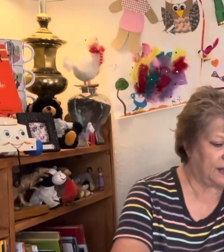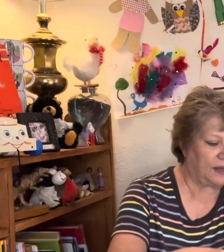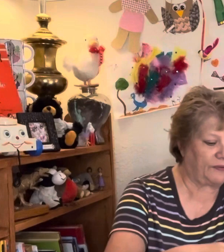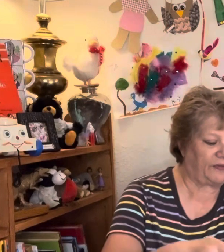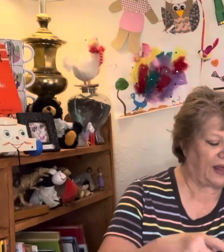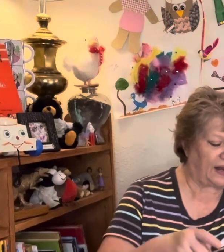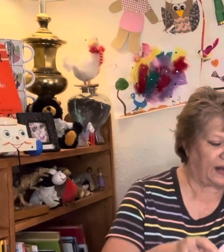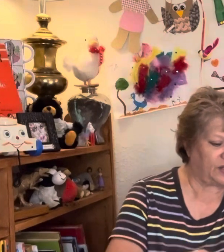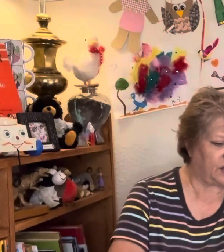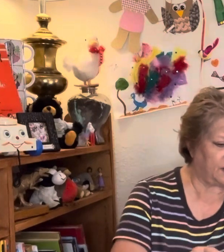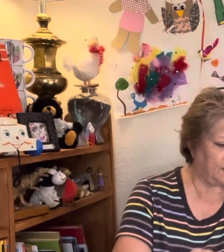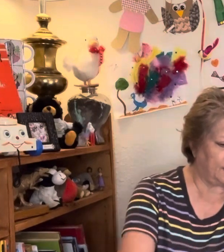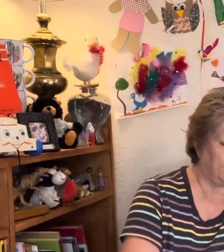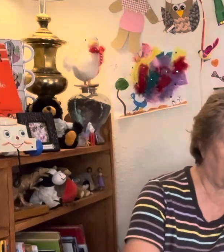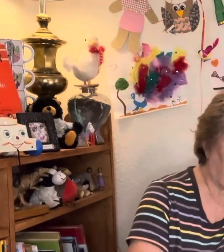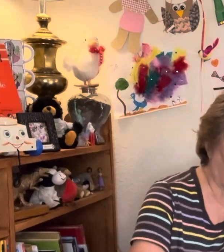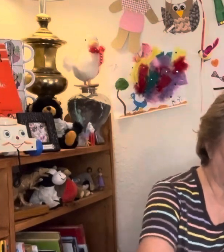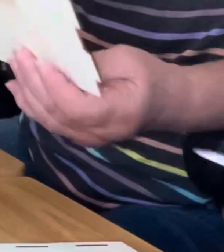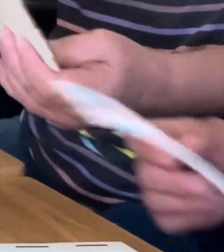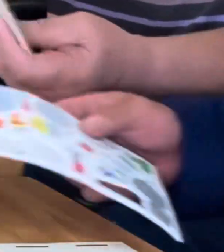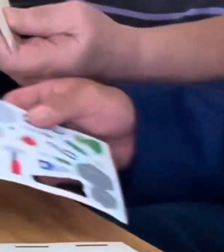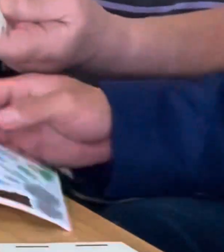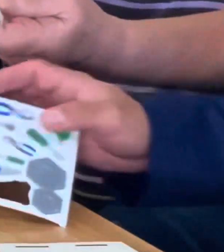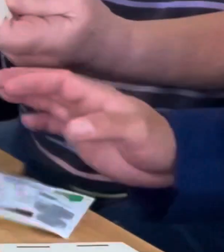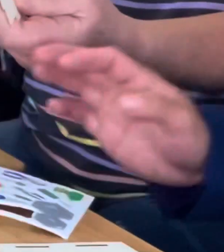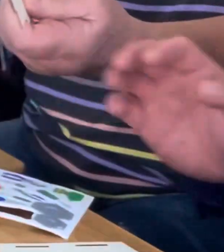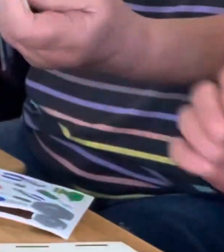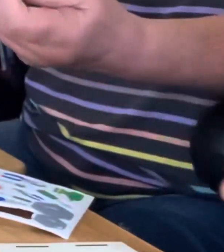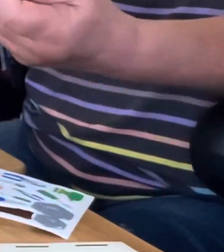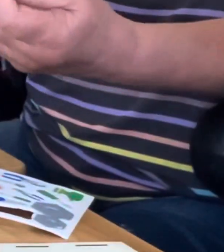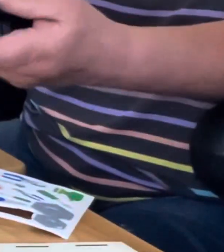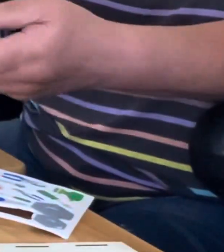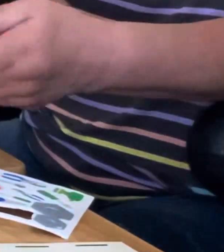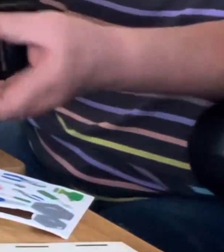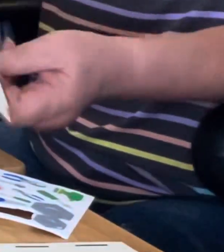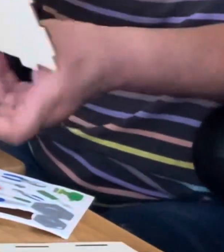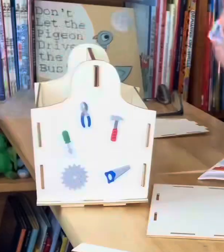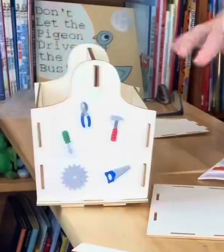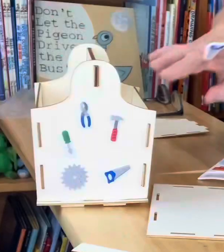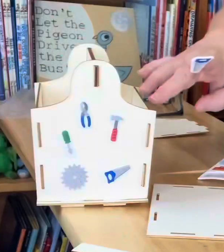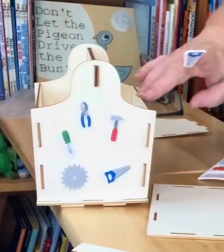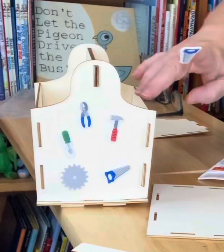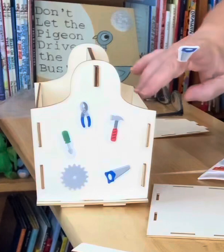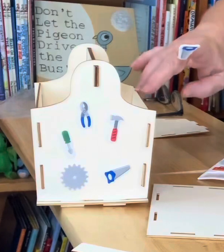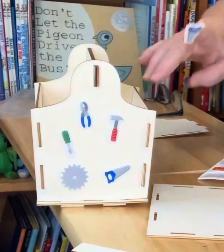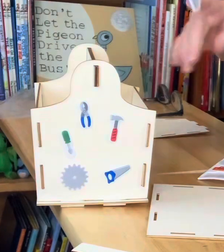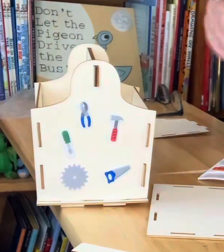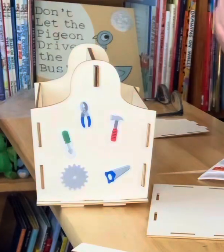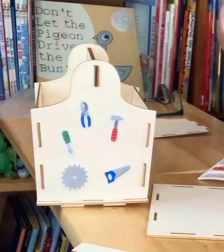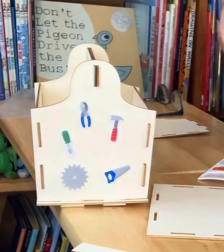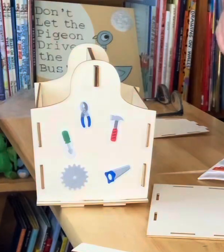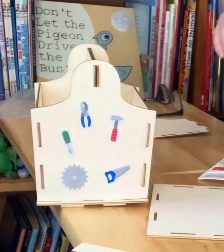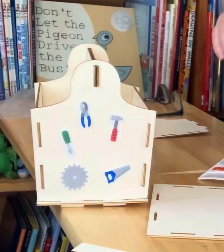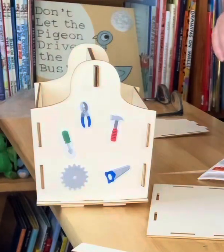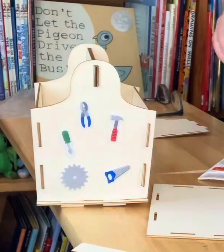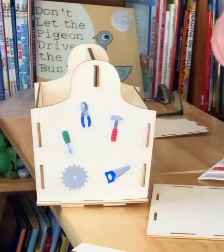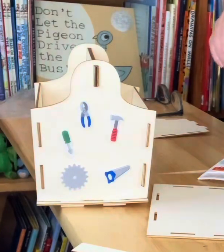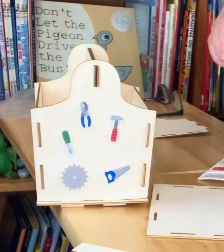Because, the flat edge is the top edge. *SLOWER* The flat edge is the top edge. BUSTER: Is this gonna come off? BARB: I hope so. BUSTER: I think